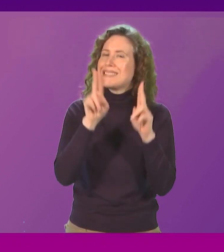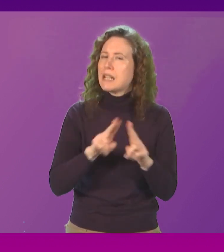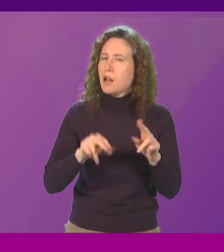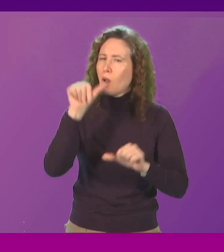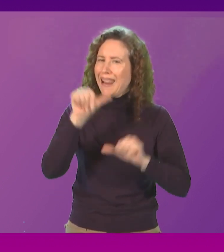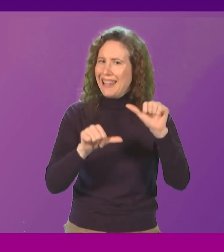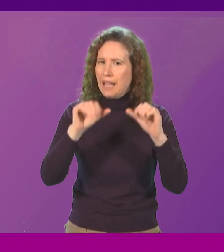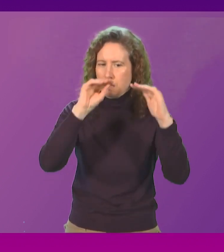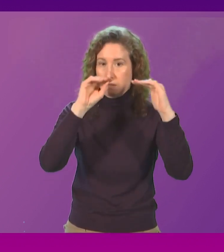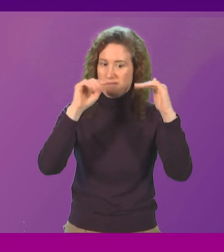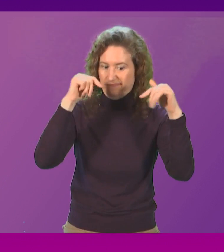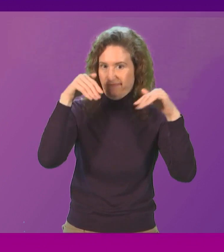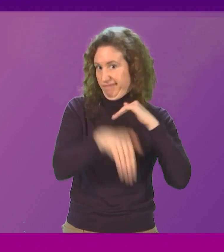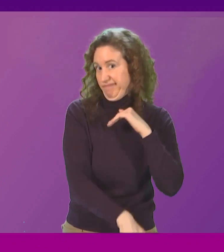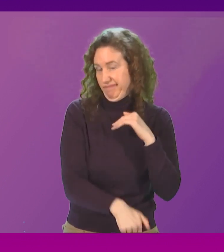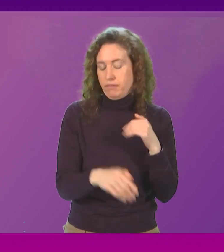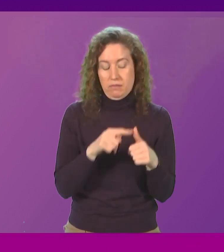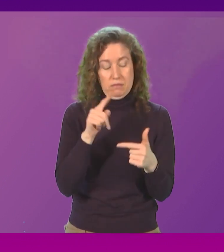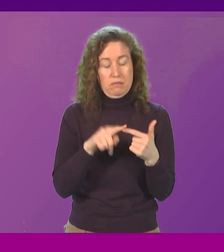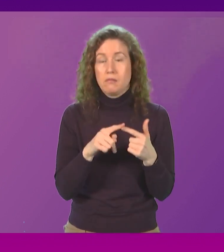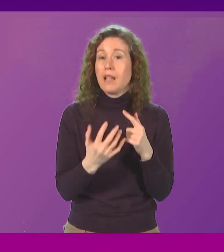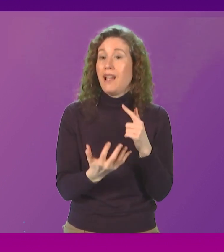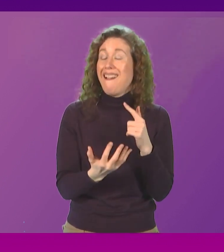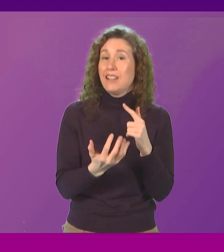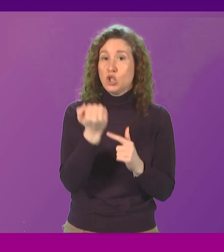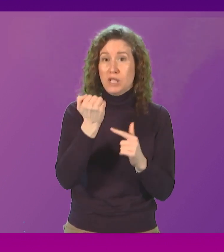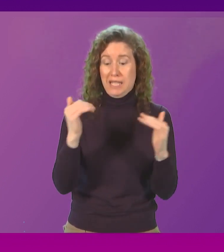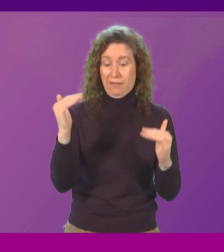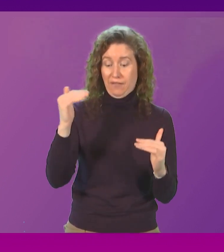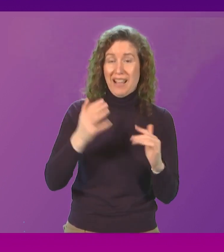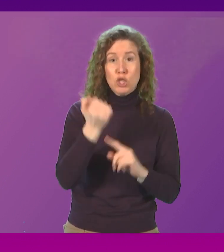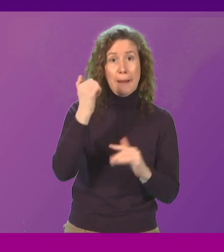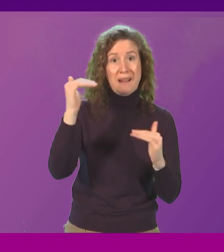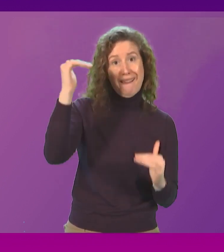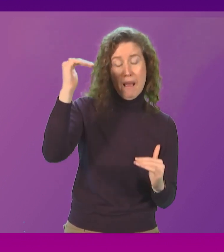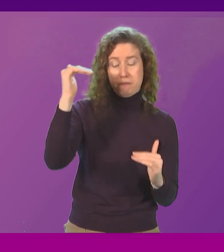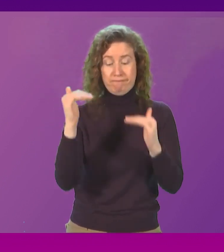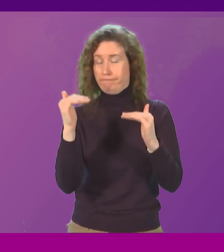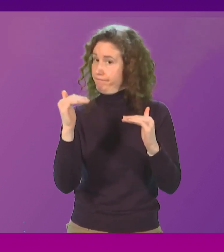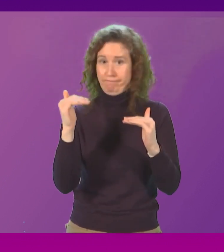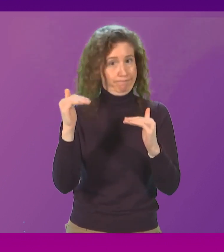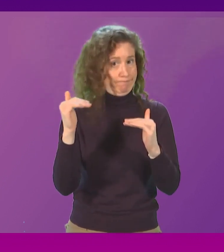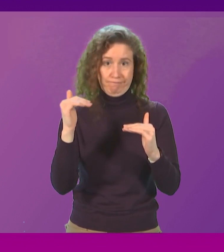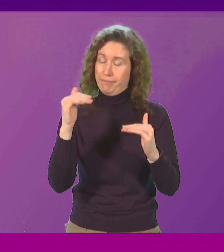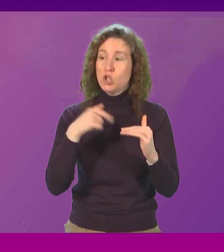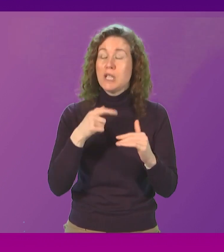She has made no progress on reducing the attainment gap—she has broken her promise to close it completely.